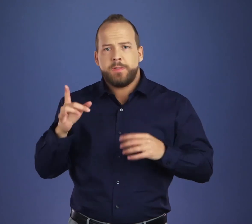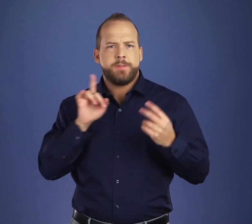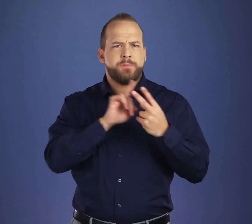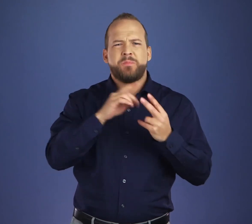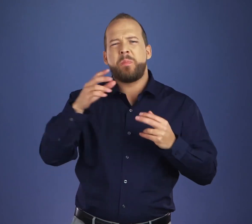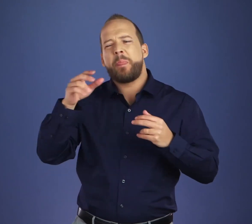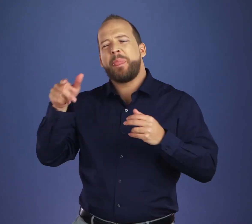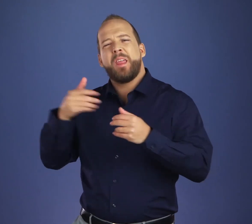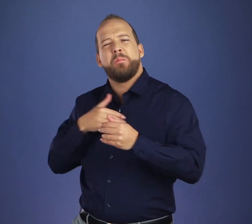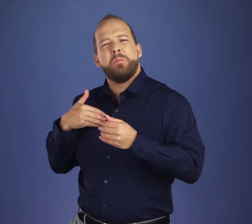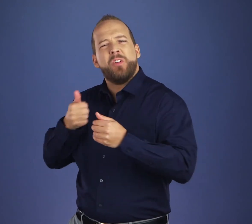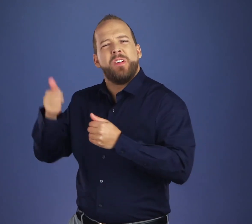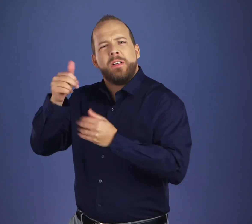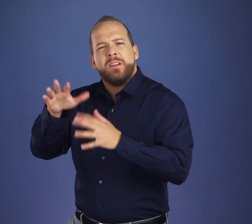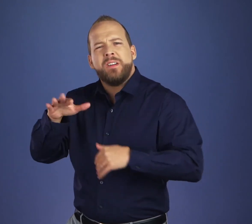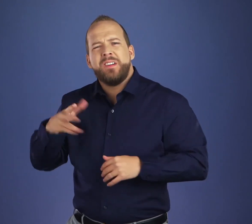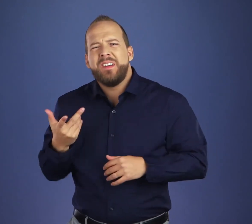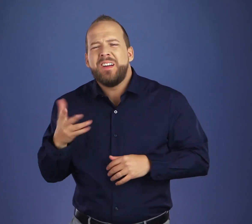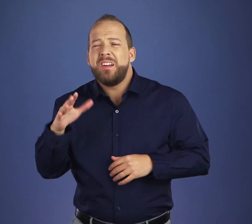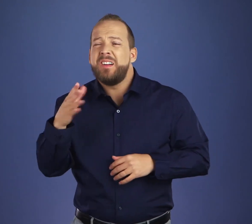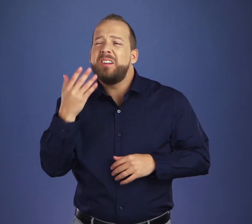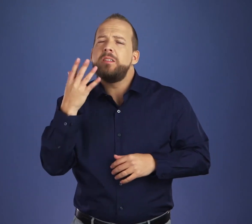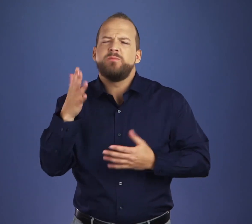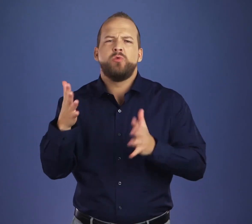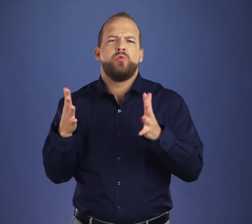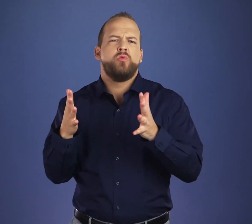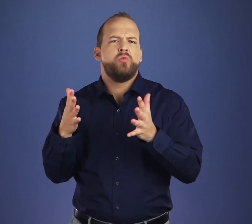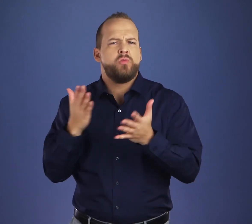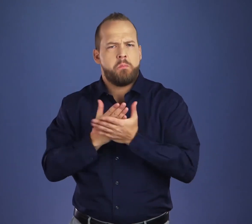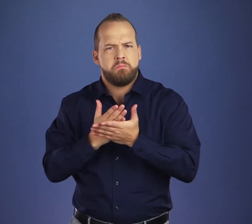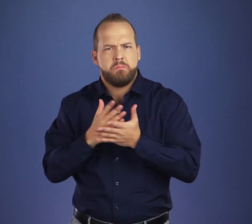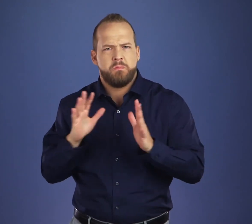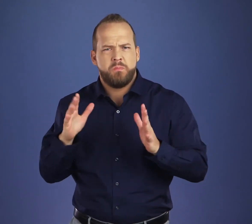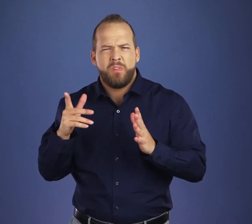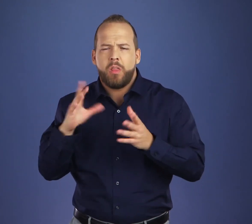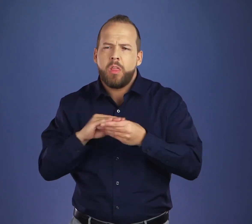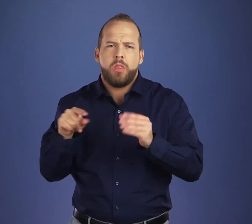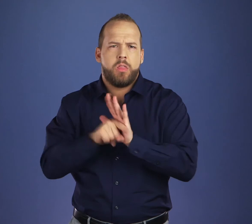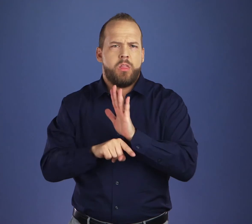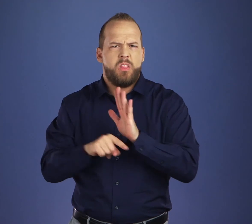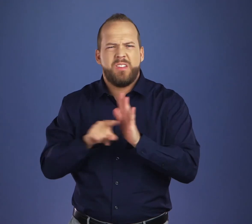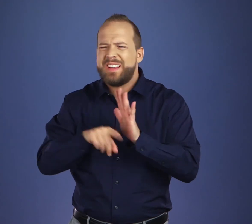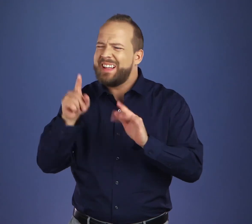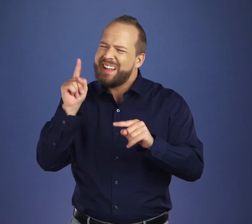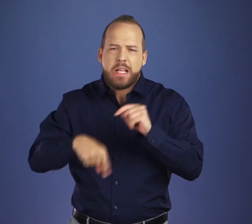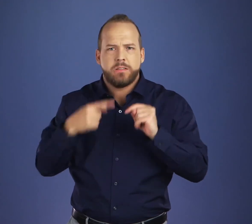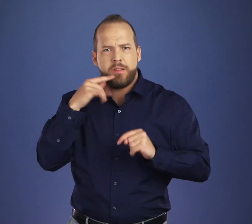They said firmly, “You can’t talk like this around here. You’ll have to quit it or get out.”